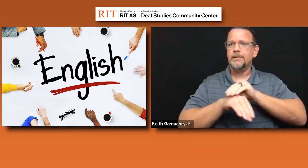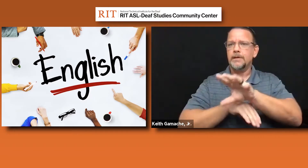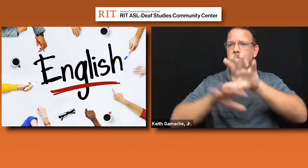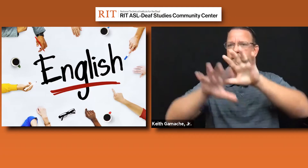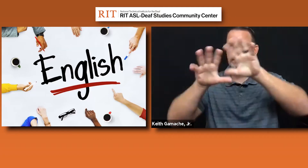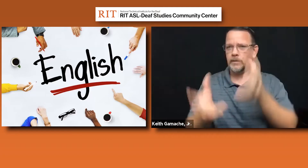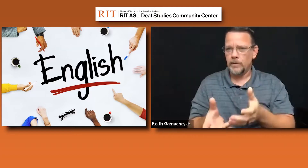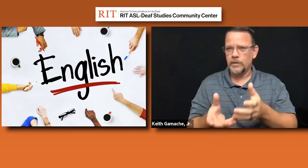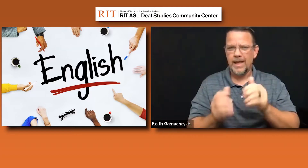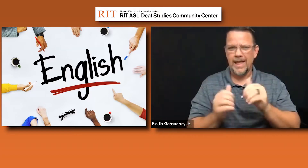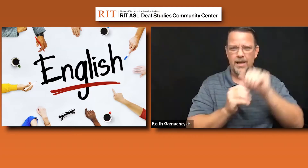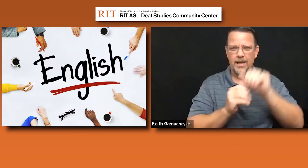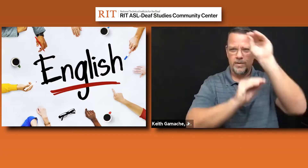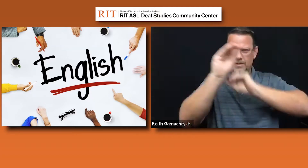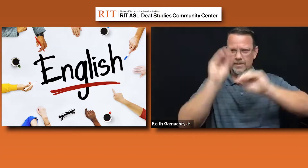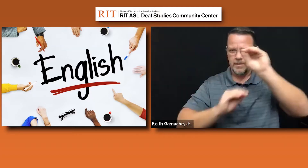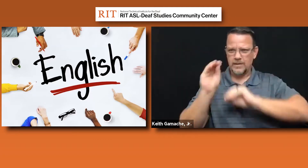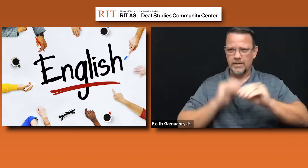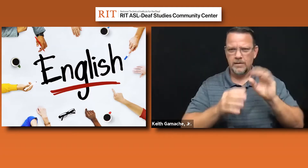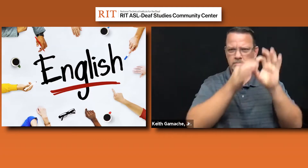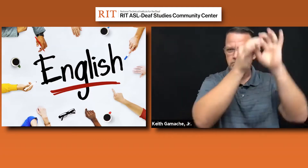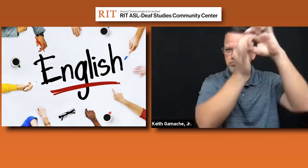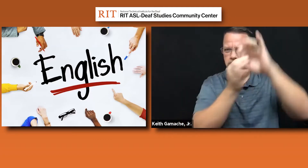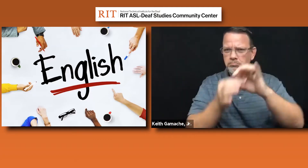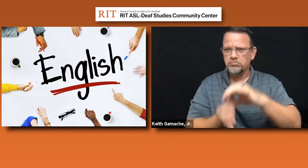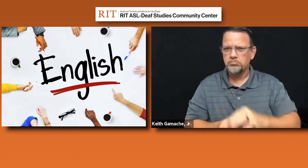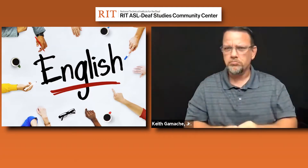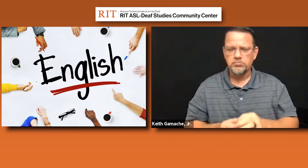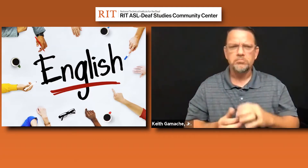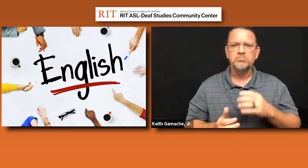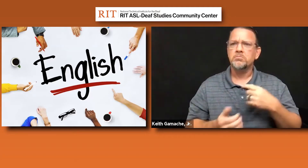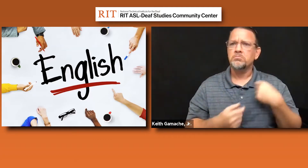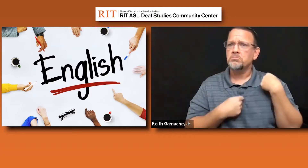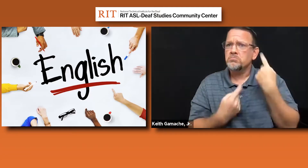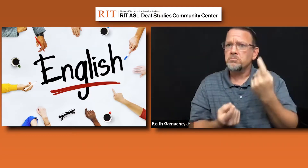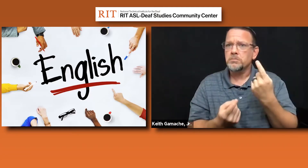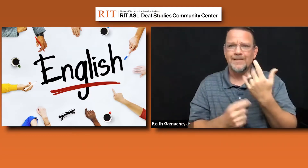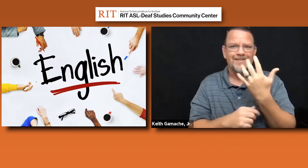how sentences are structured in a range and how they tie together thoughts,